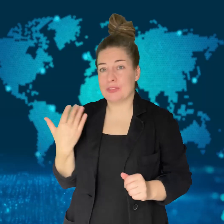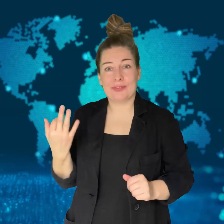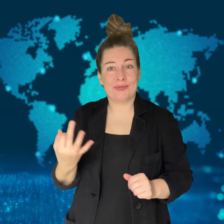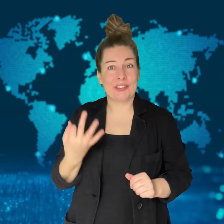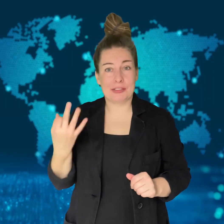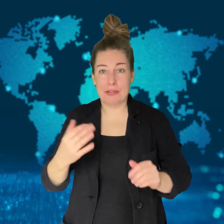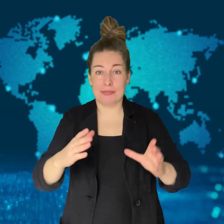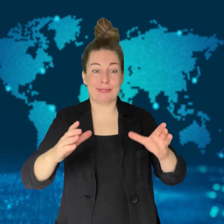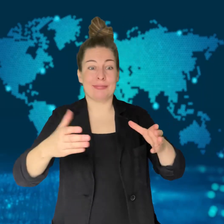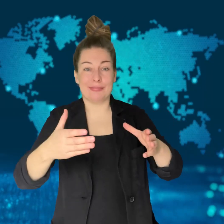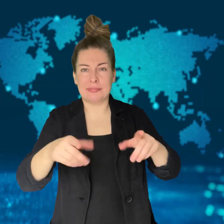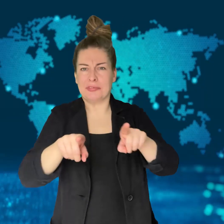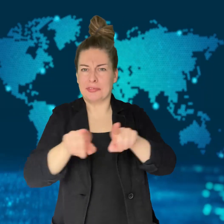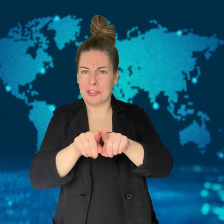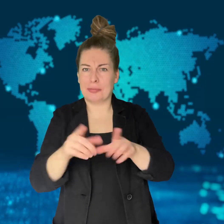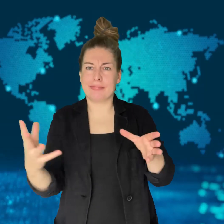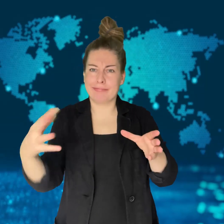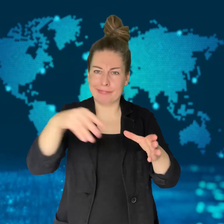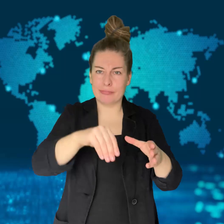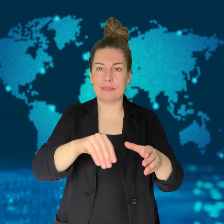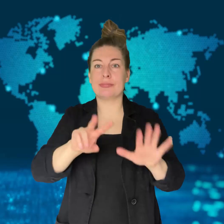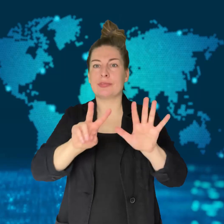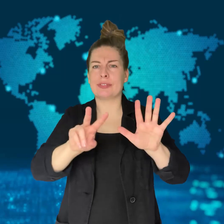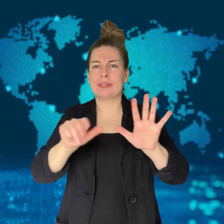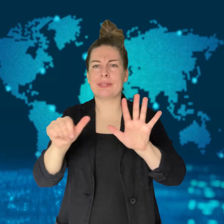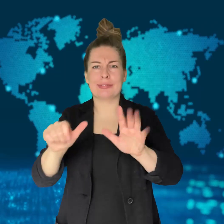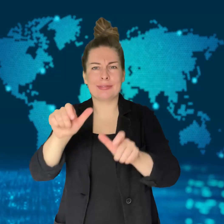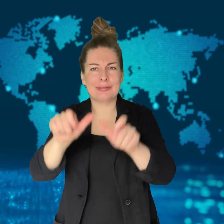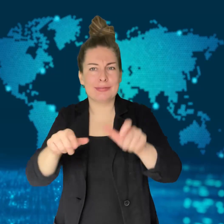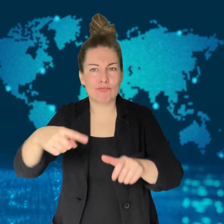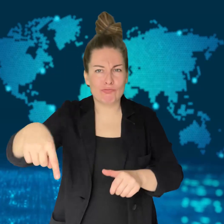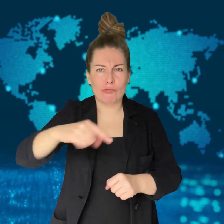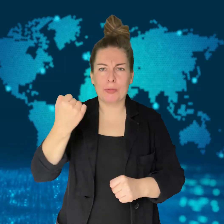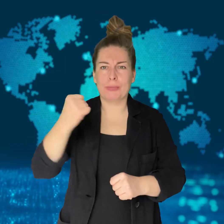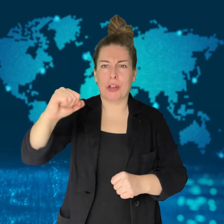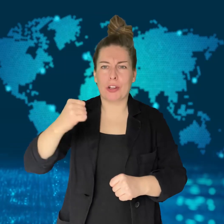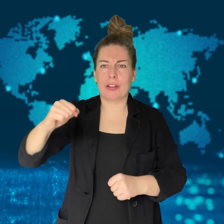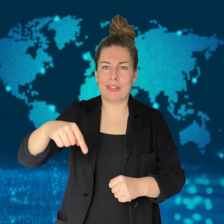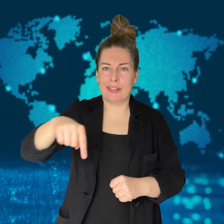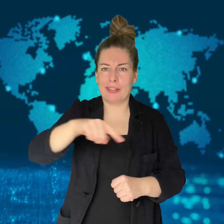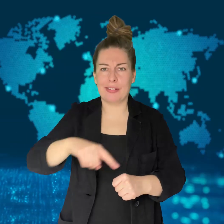in court last Friday.